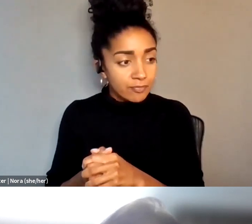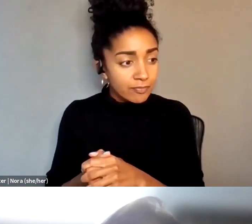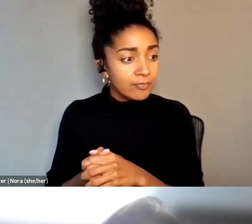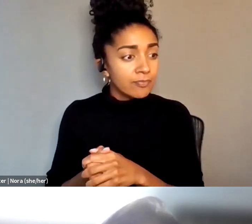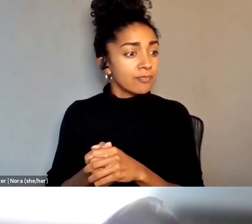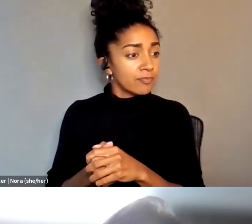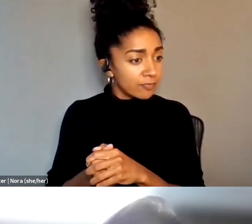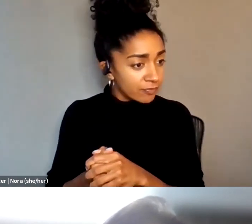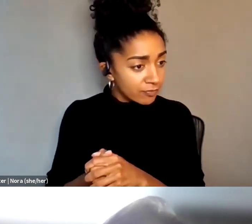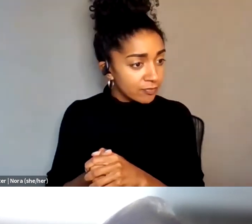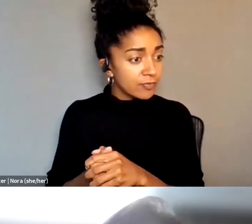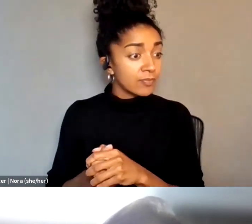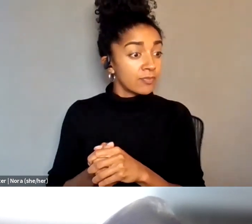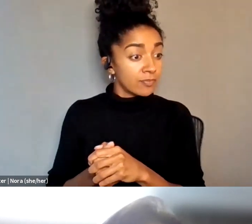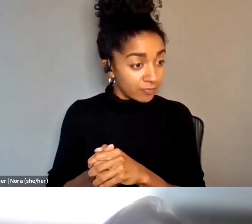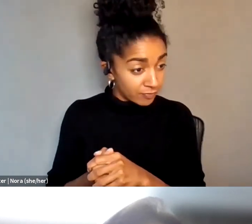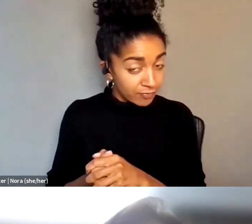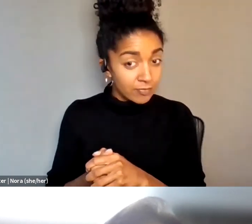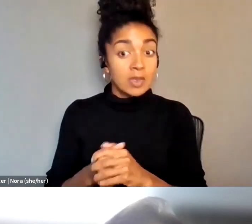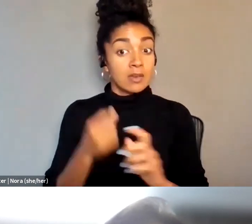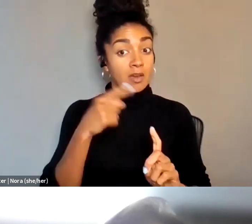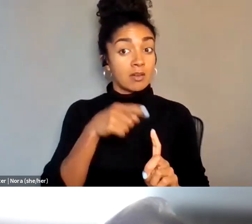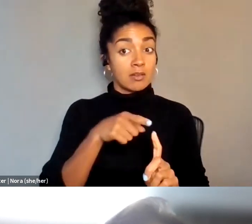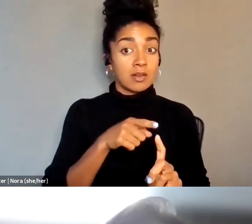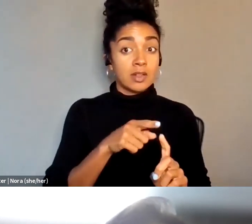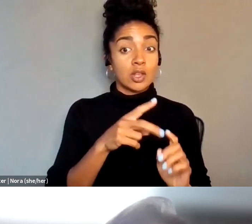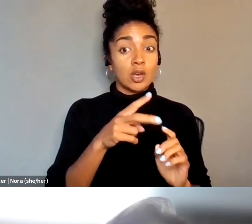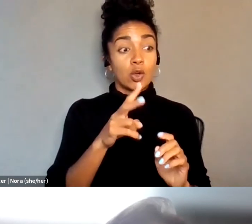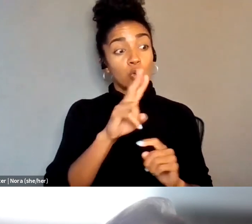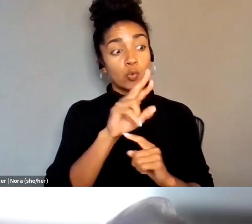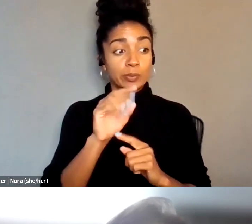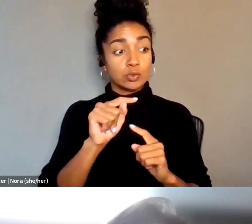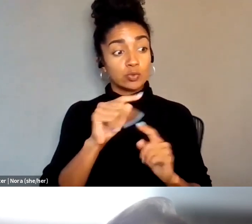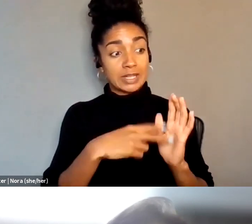how to communicate better, we also receive career advice